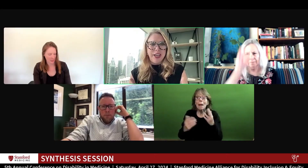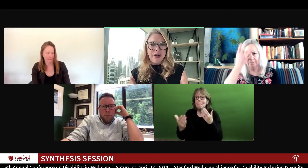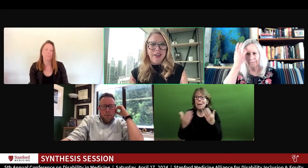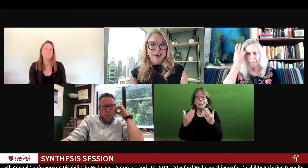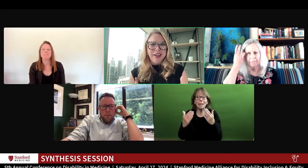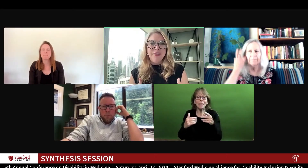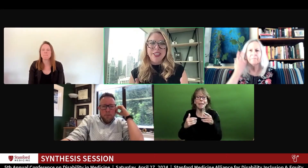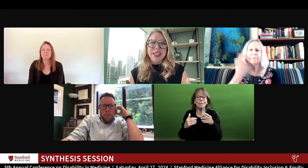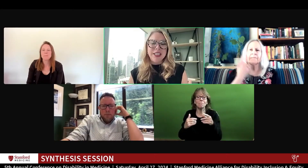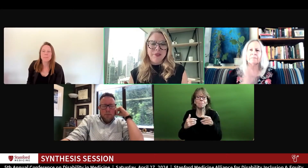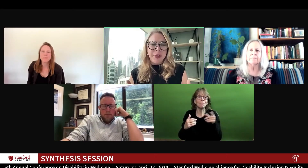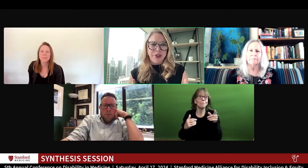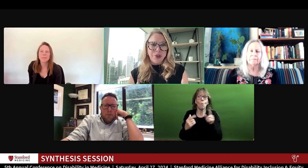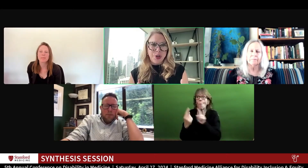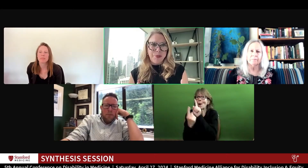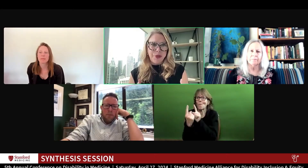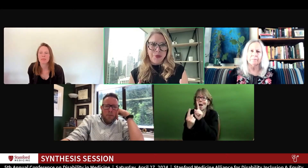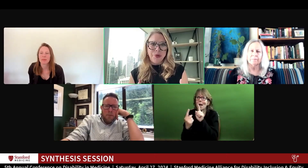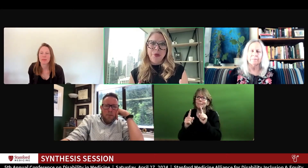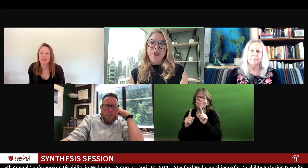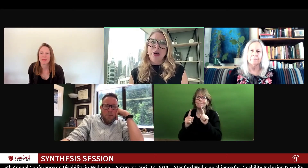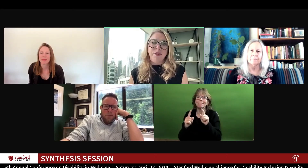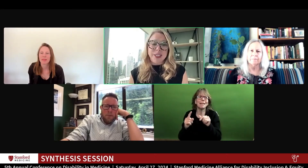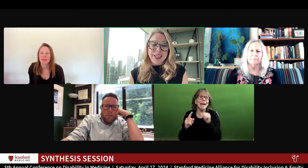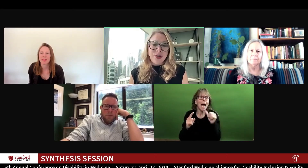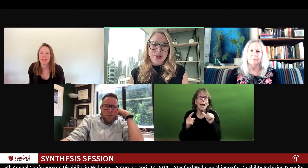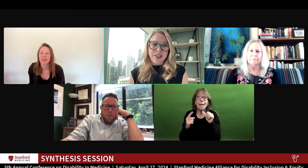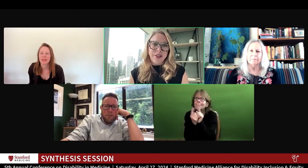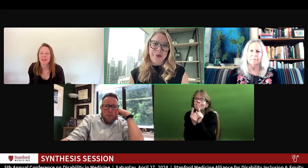getting kind of a sense of mentorship through the conversations and through